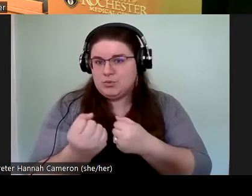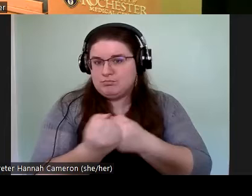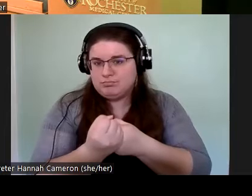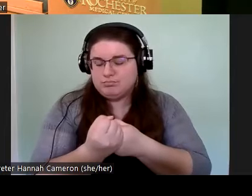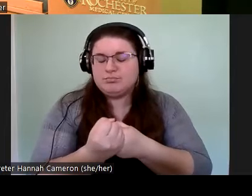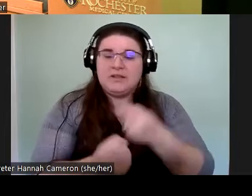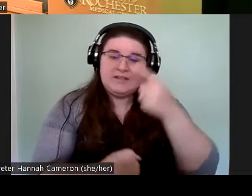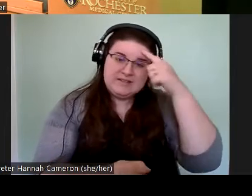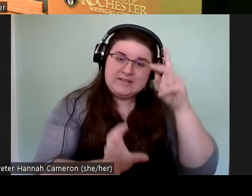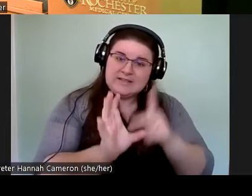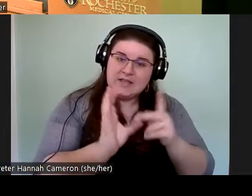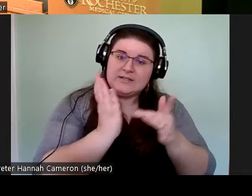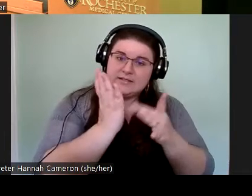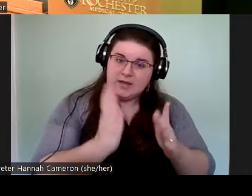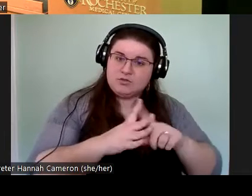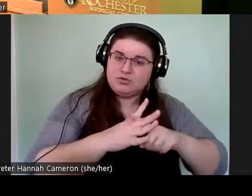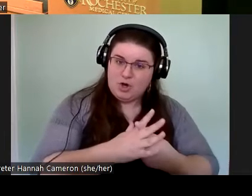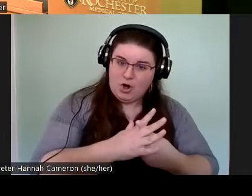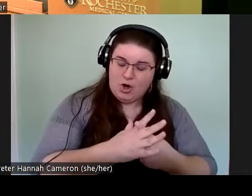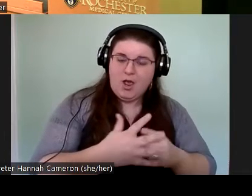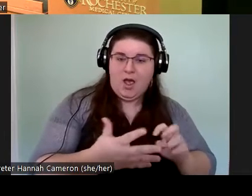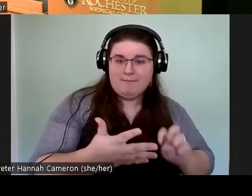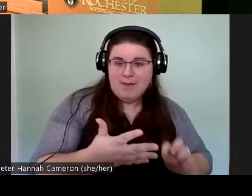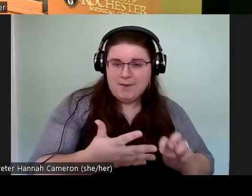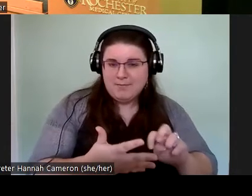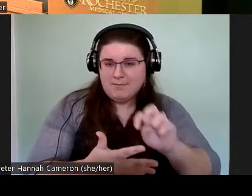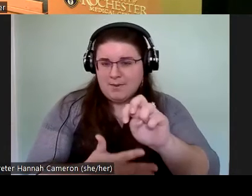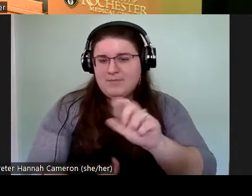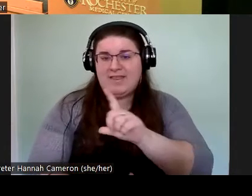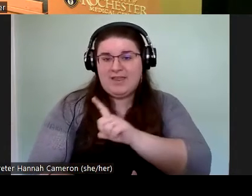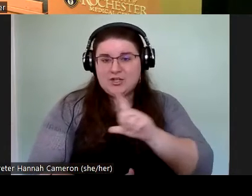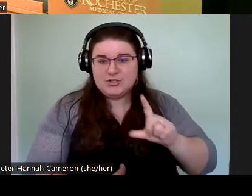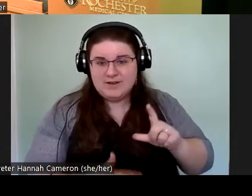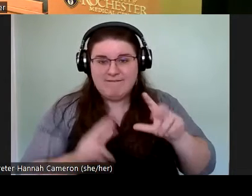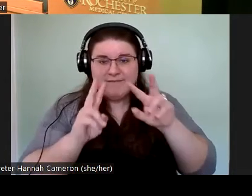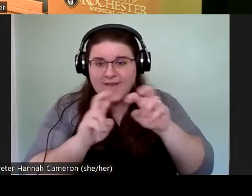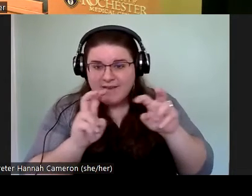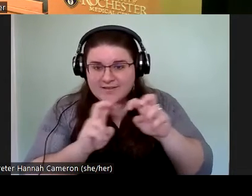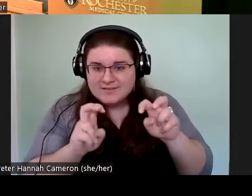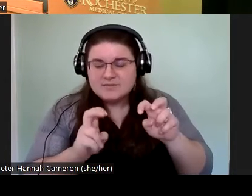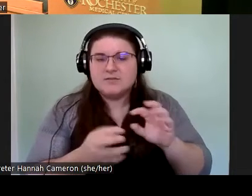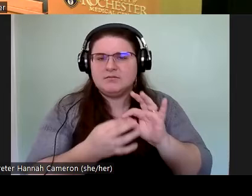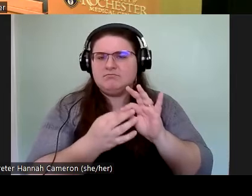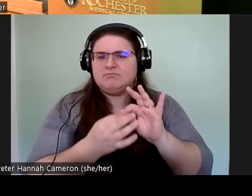through the ranks then becoming a legislative analyst for the Minnesota Hospital Association